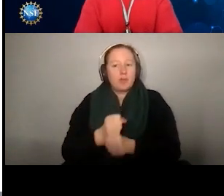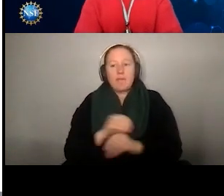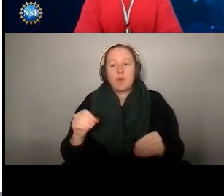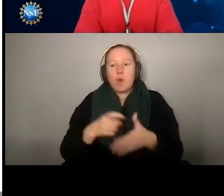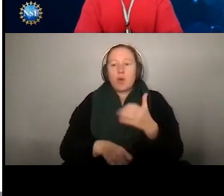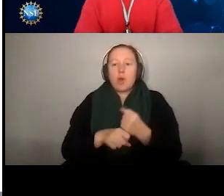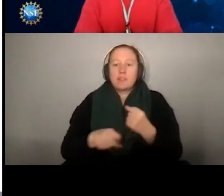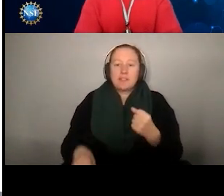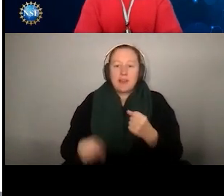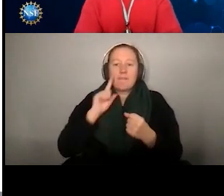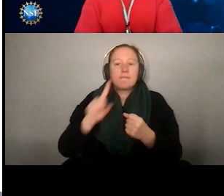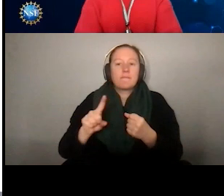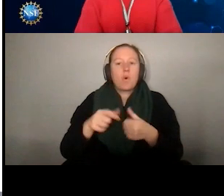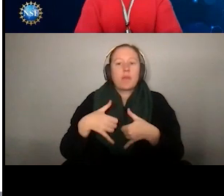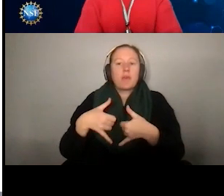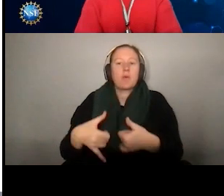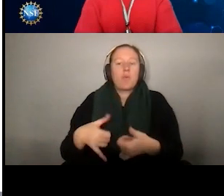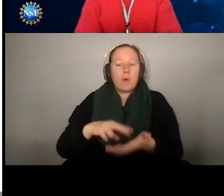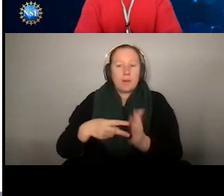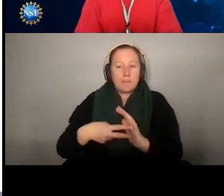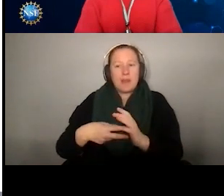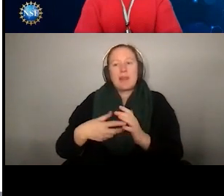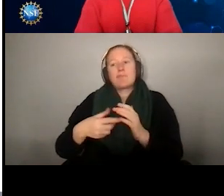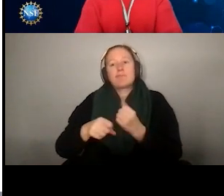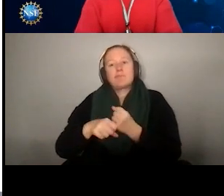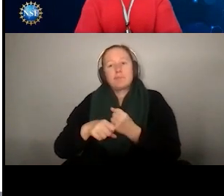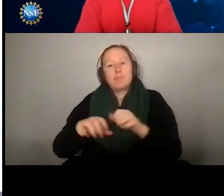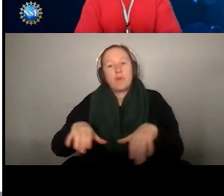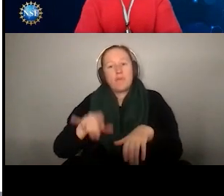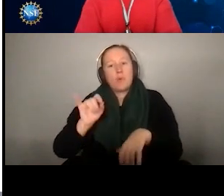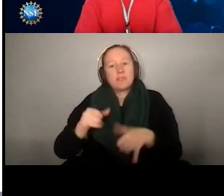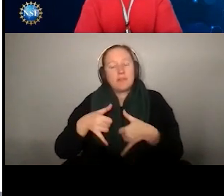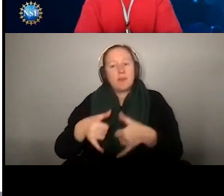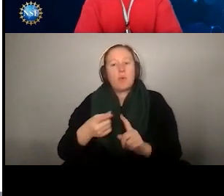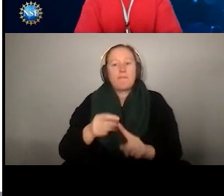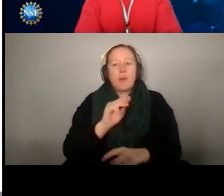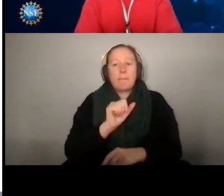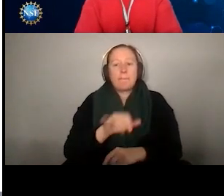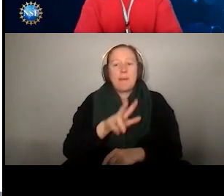for the award that extends the period of performance of the award from May 31st 2024,